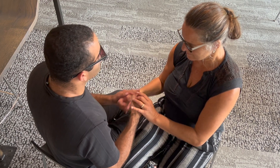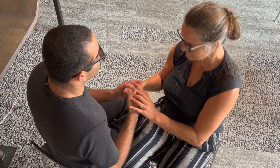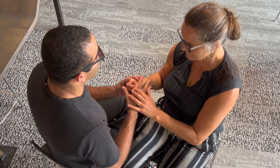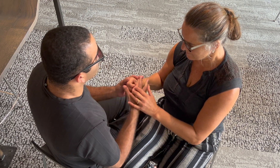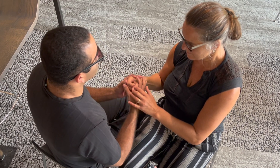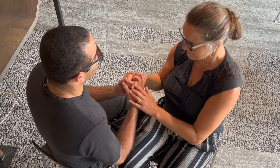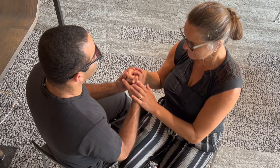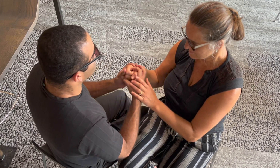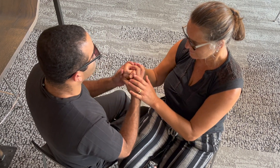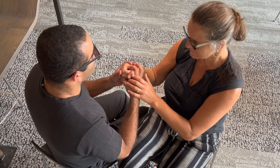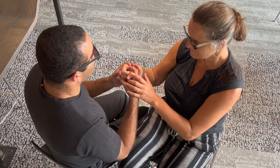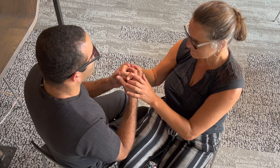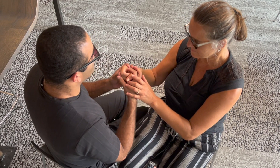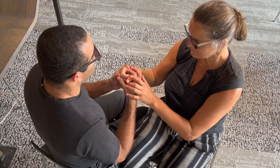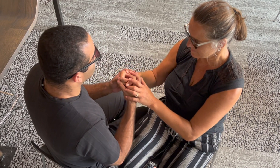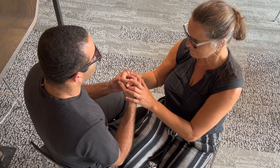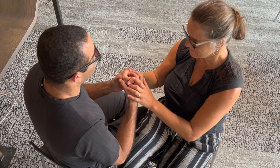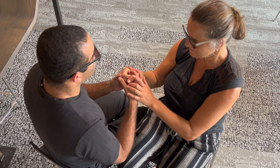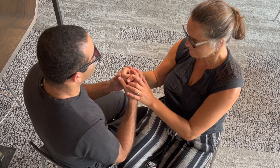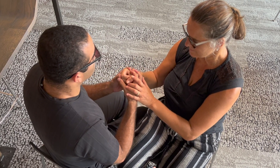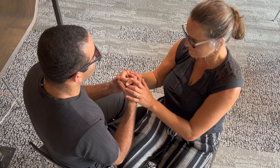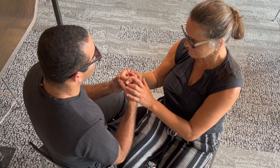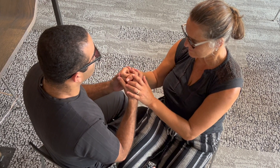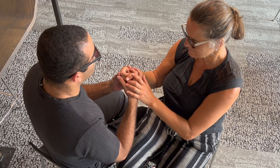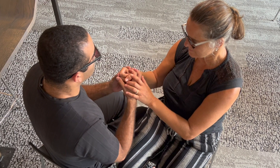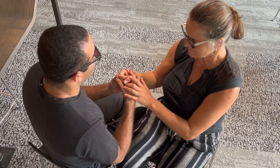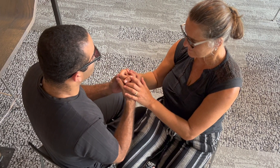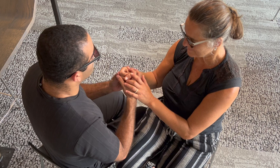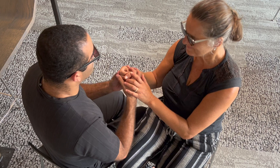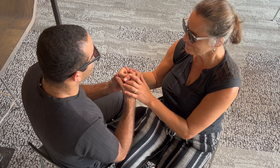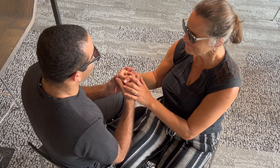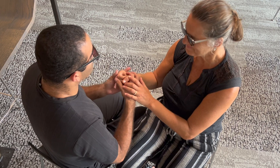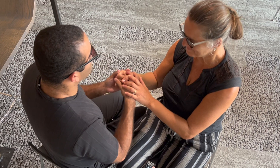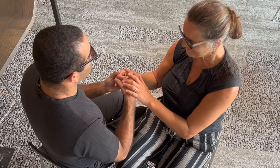I start with a juicy, ripe tomato that's tender to the touch.